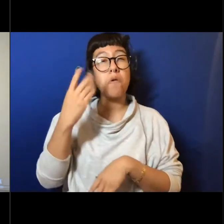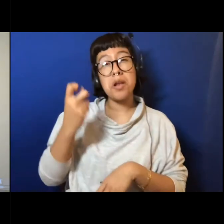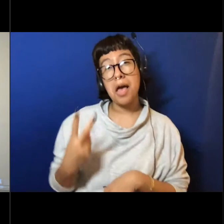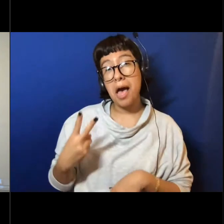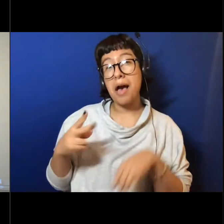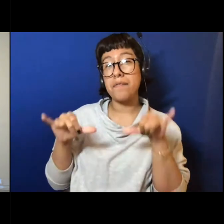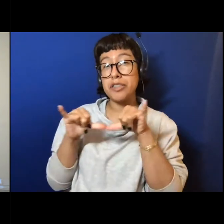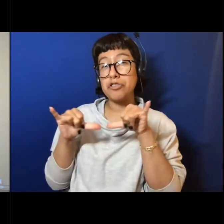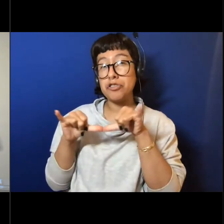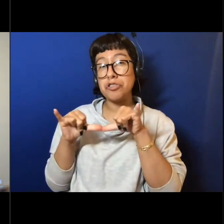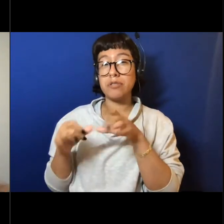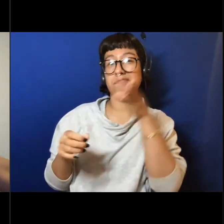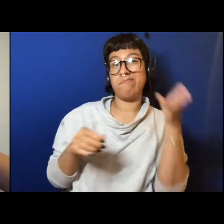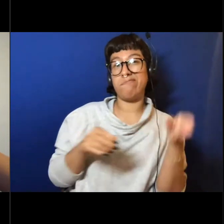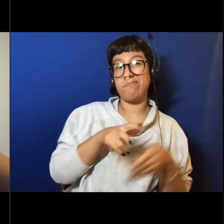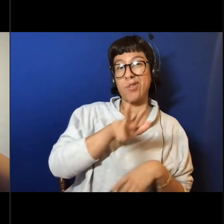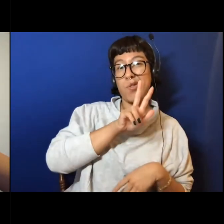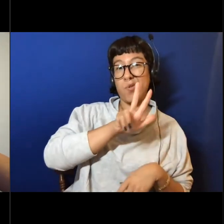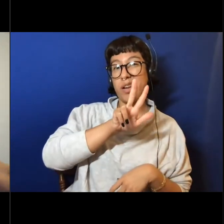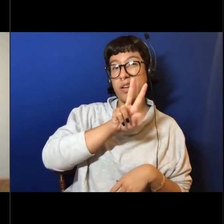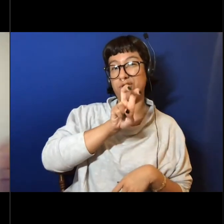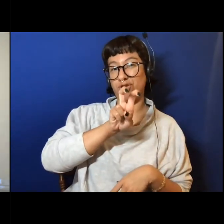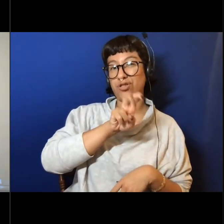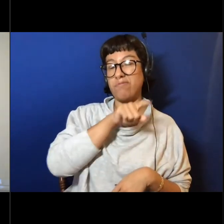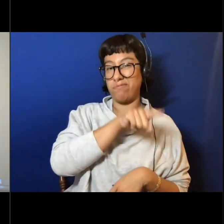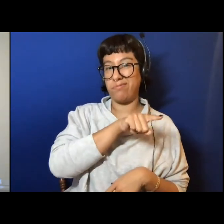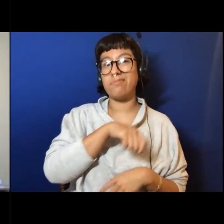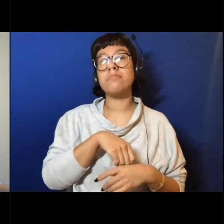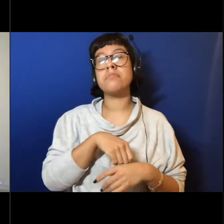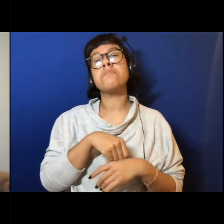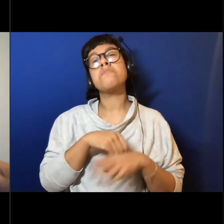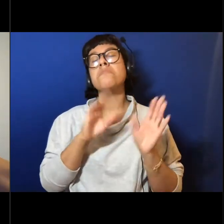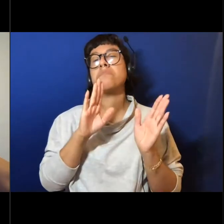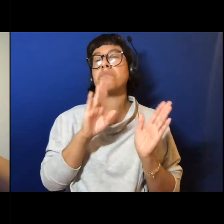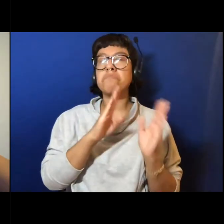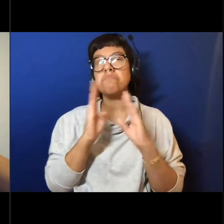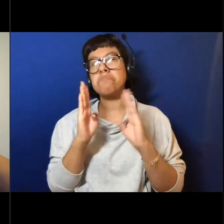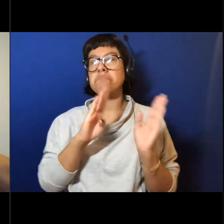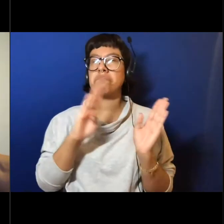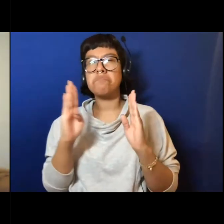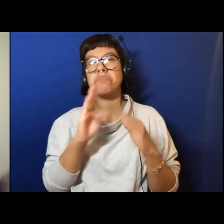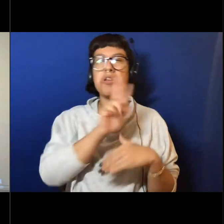This is about three inches. This and a little smaller are probably the most common size,